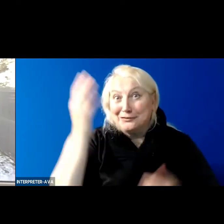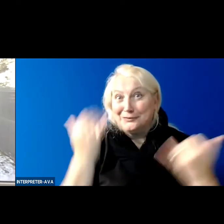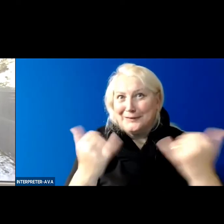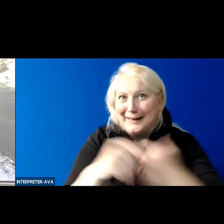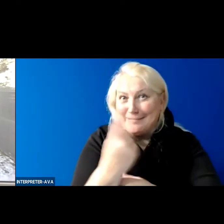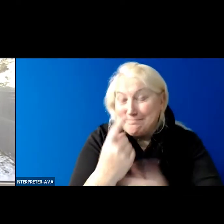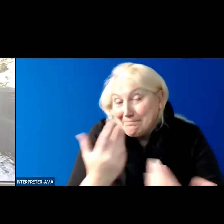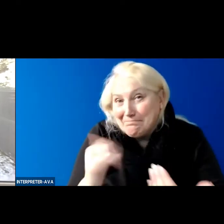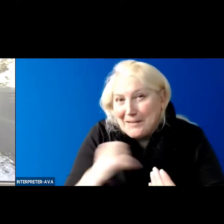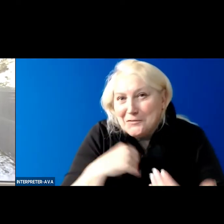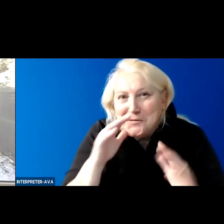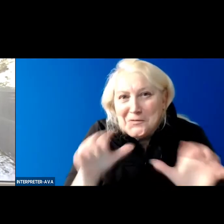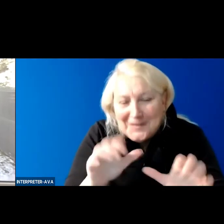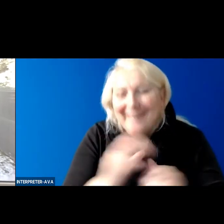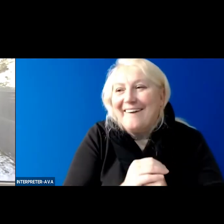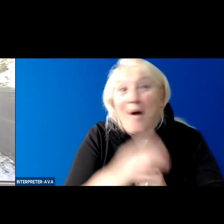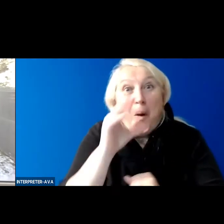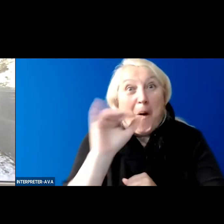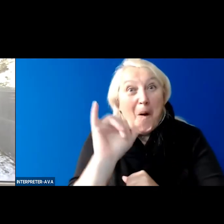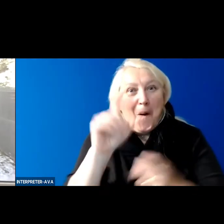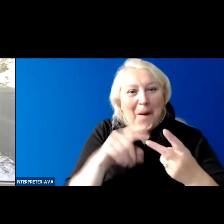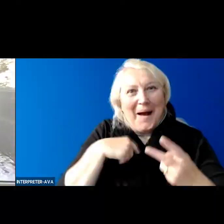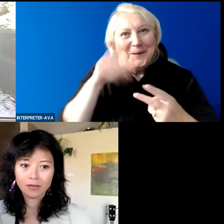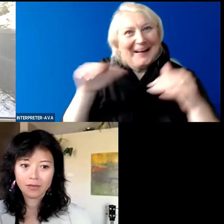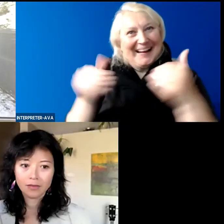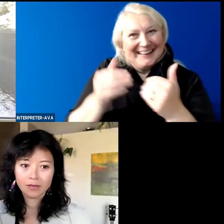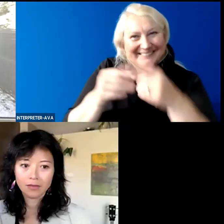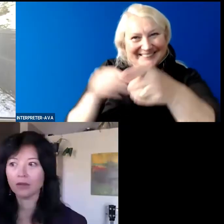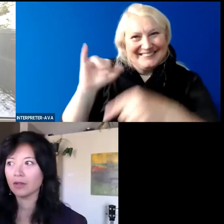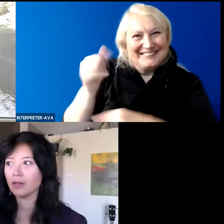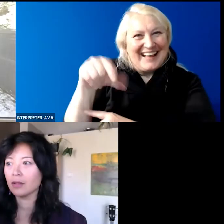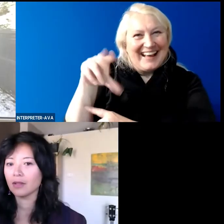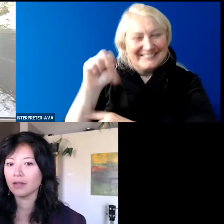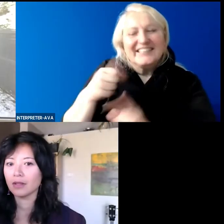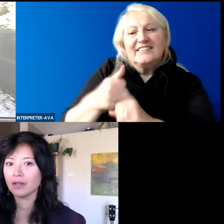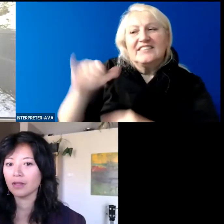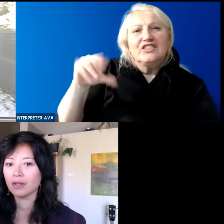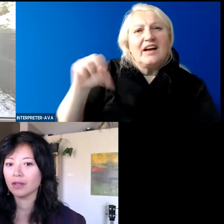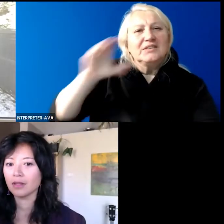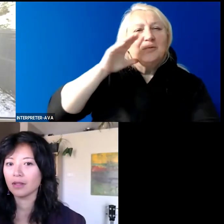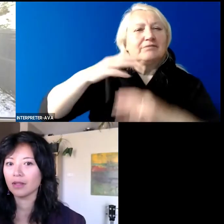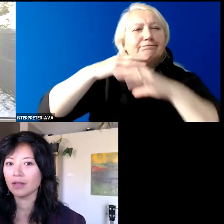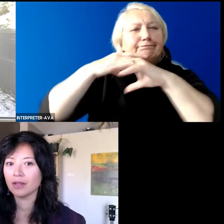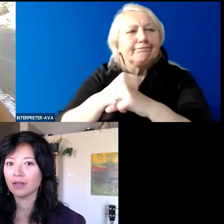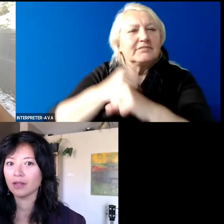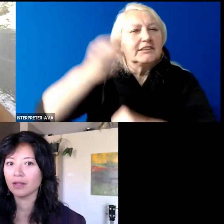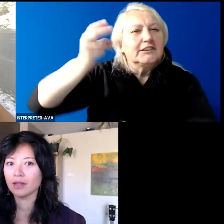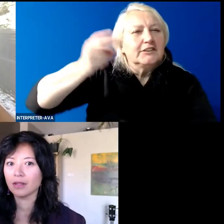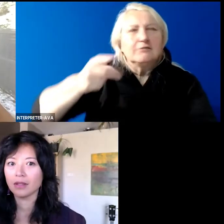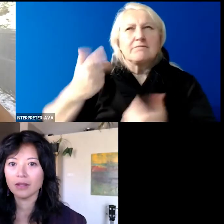I'm actually going to introduce jaqs, who is going to speak about the history to how we've come to be at this point.